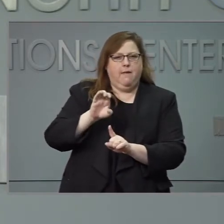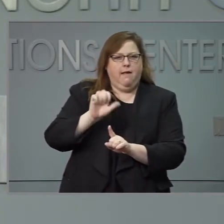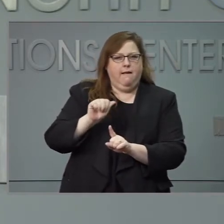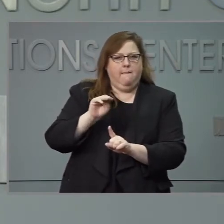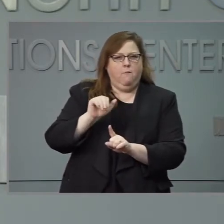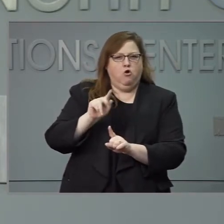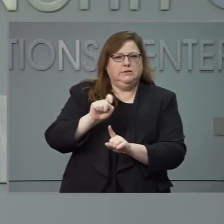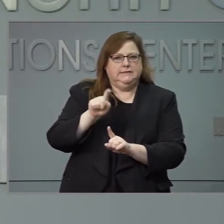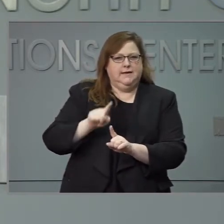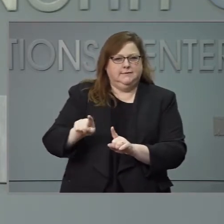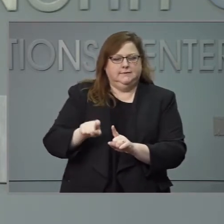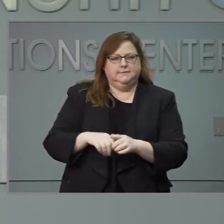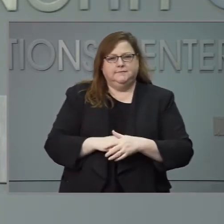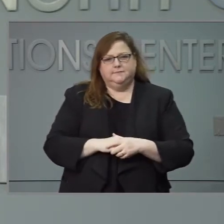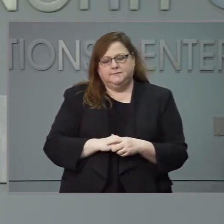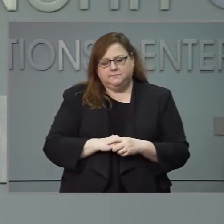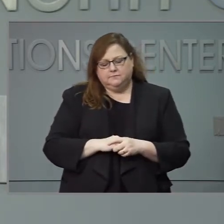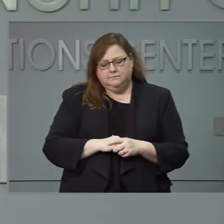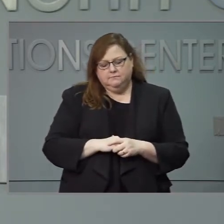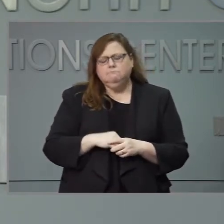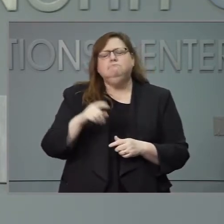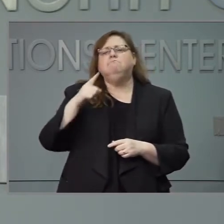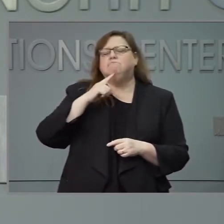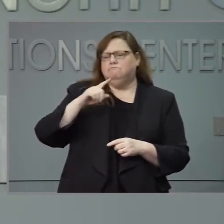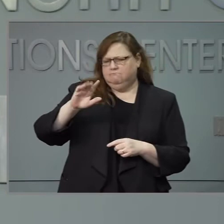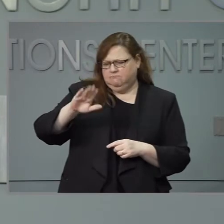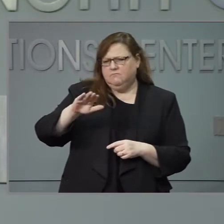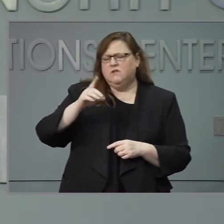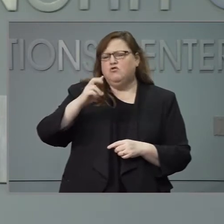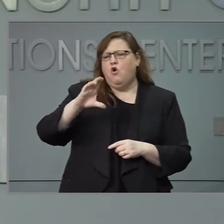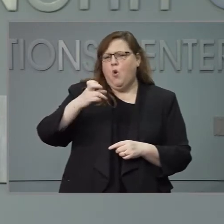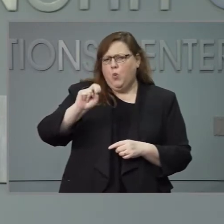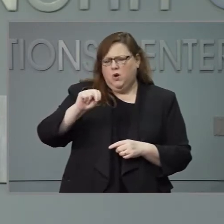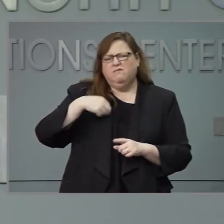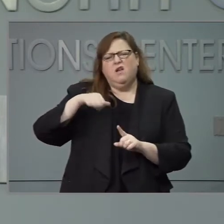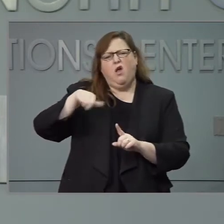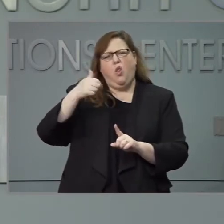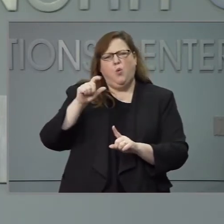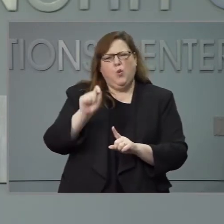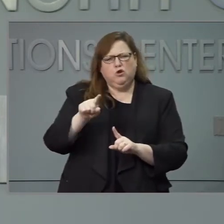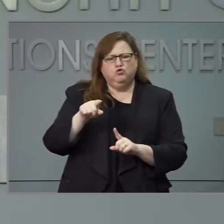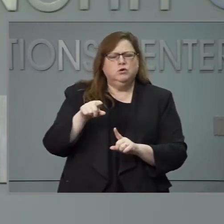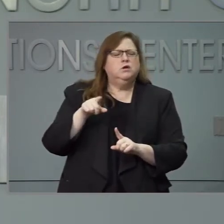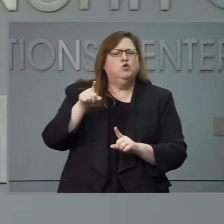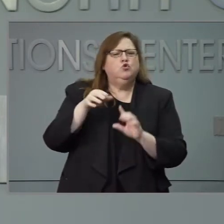DE DESPEDIR, ESTÁ PREPARADO PARA QUE 500 MIL PERSONAS SEAN